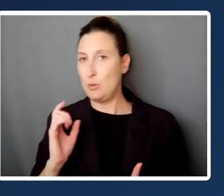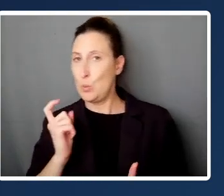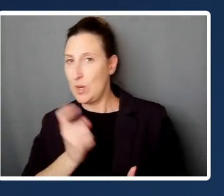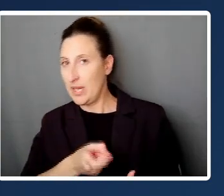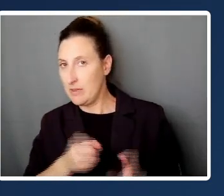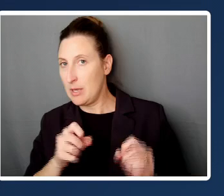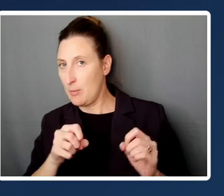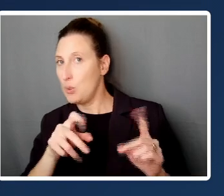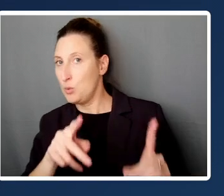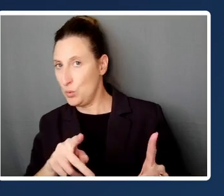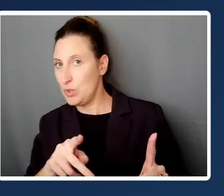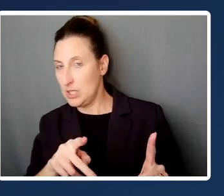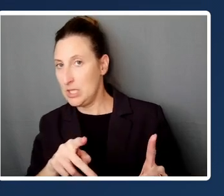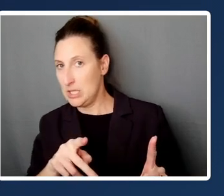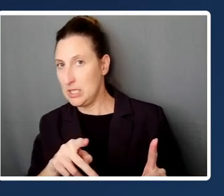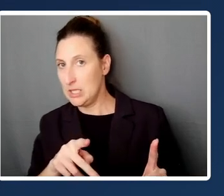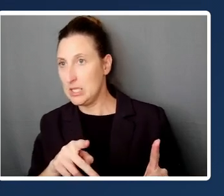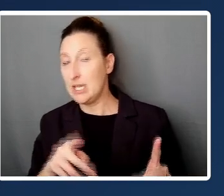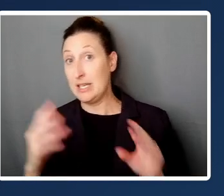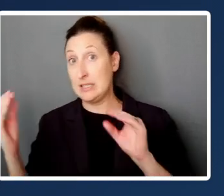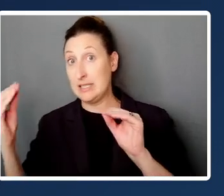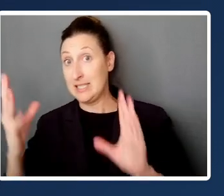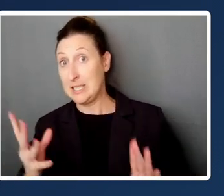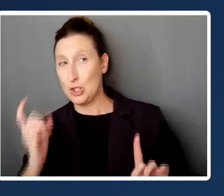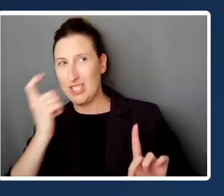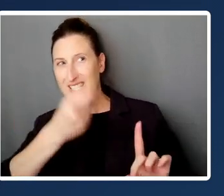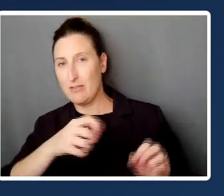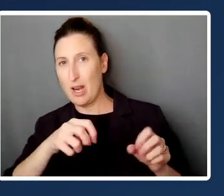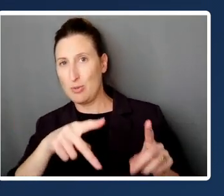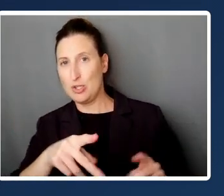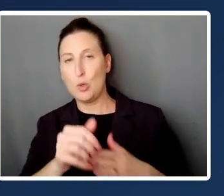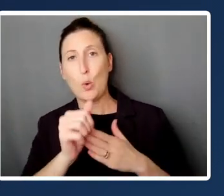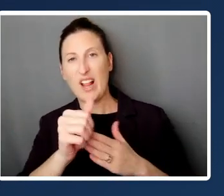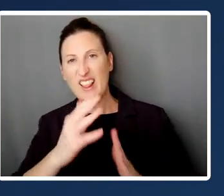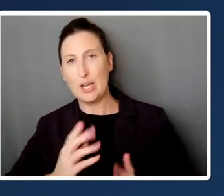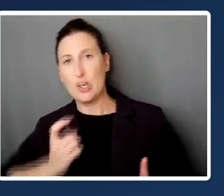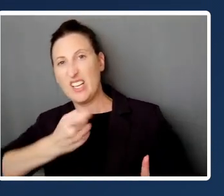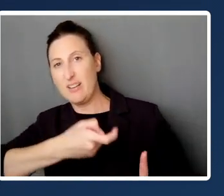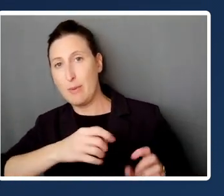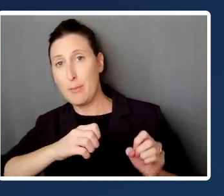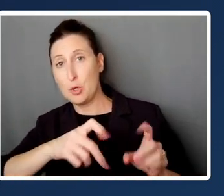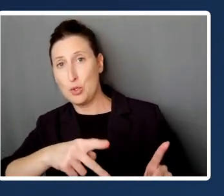by their teacher or by their adult leaders, have, you know, identified as problems in their